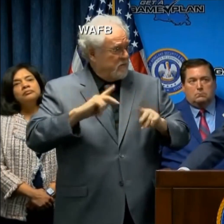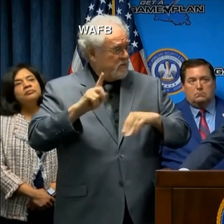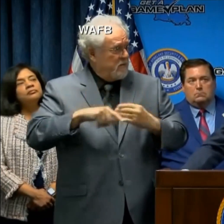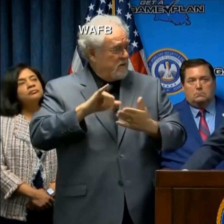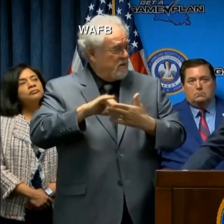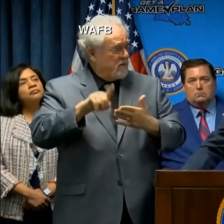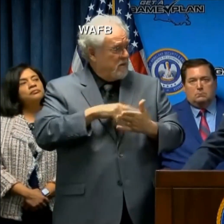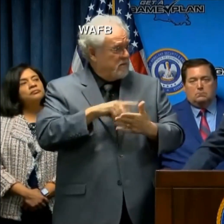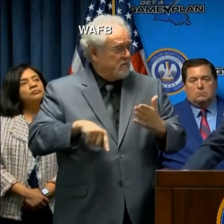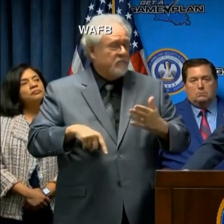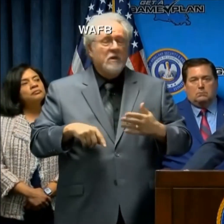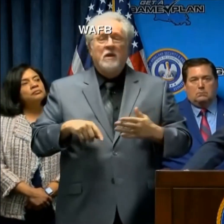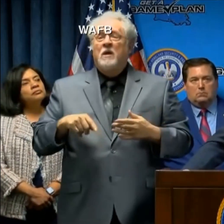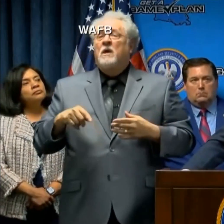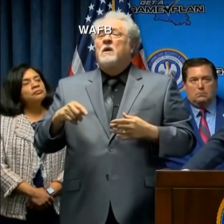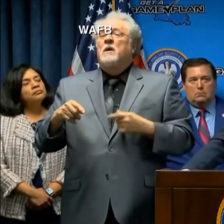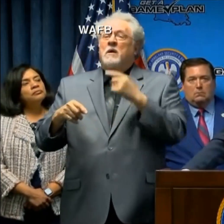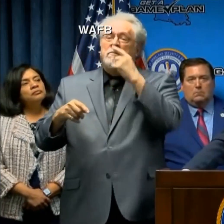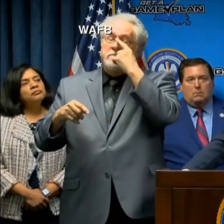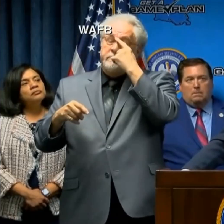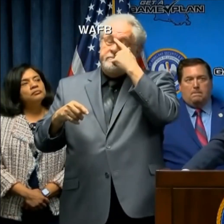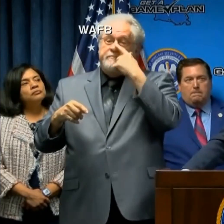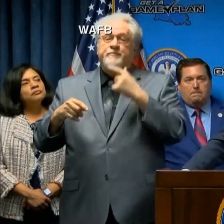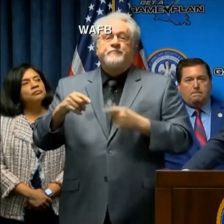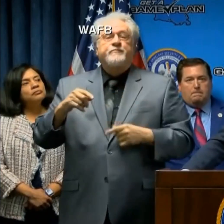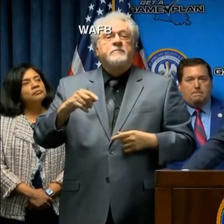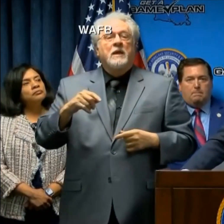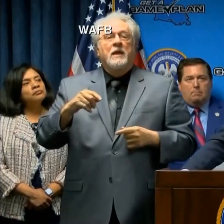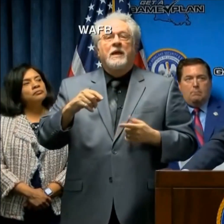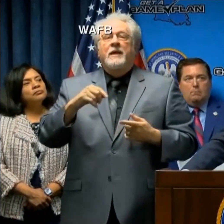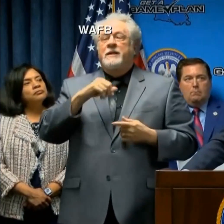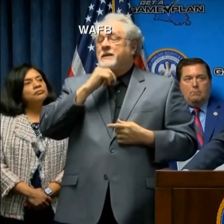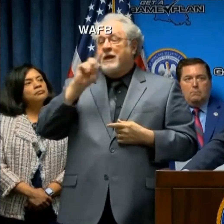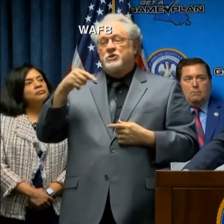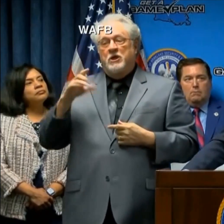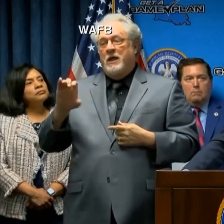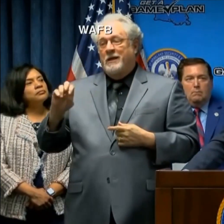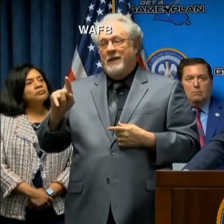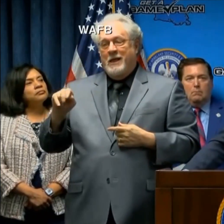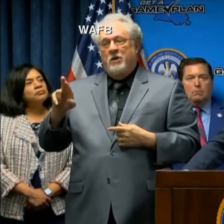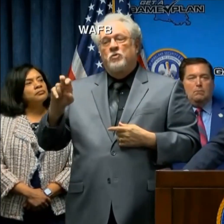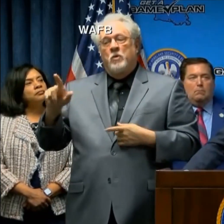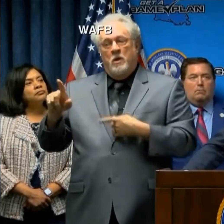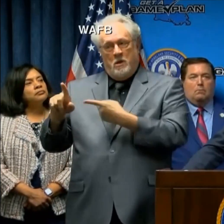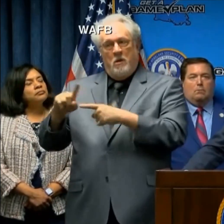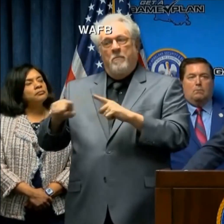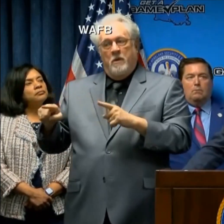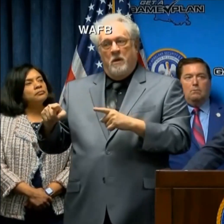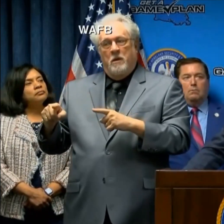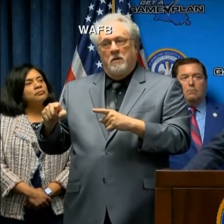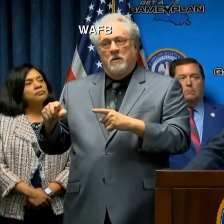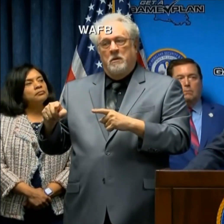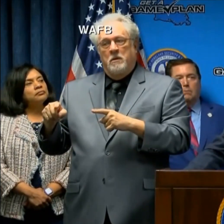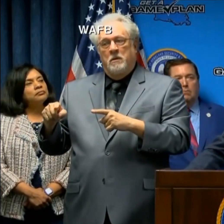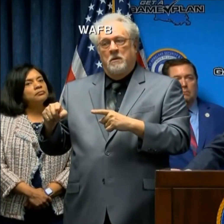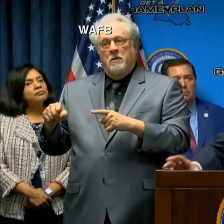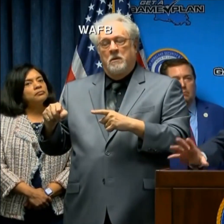yeah so so it is I understand it it's not just mayor Cantrell but she has more